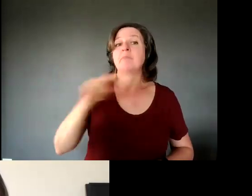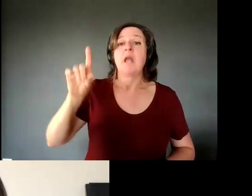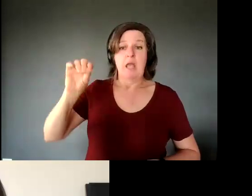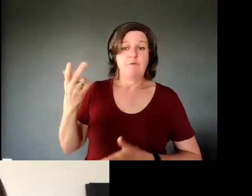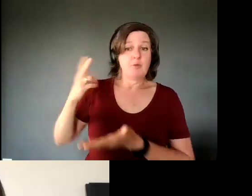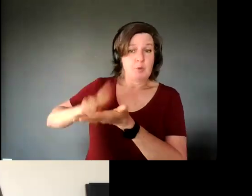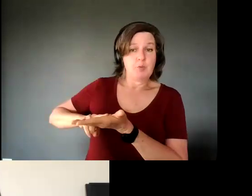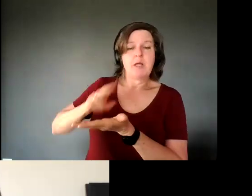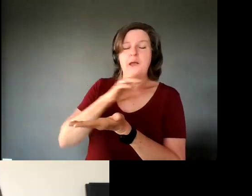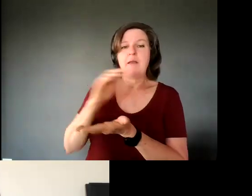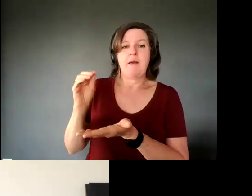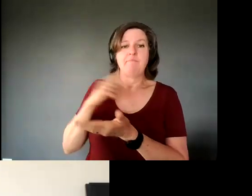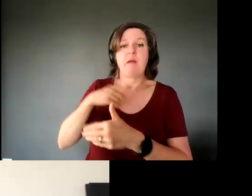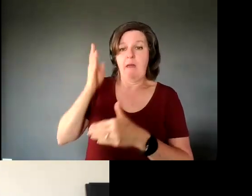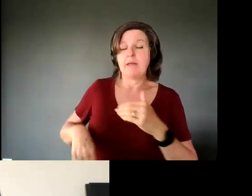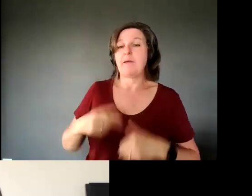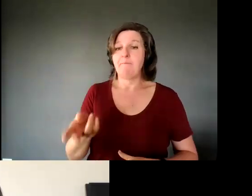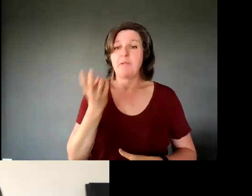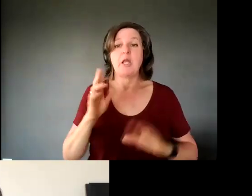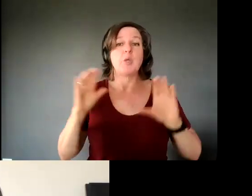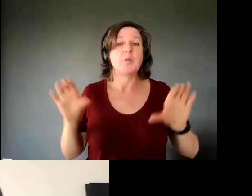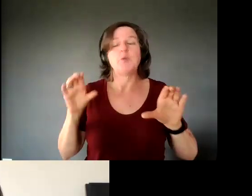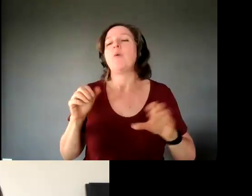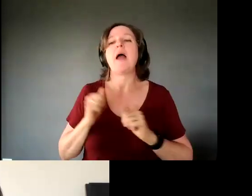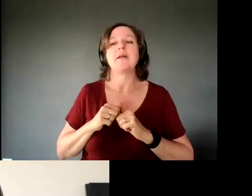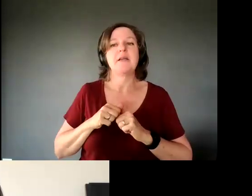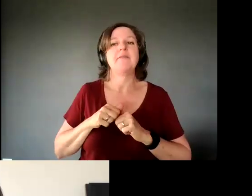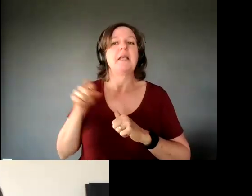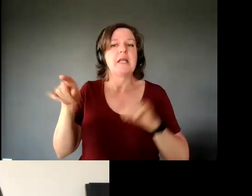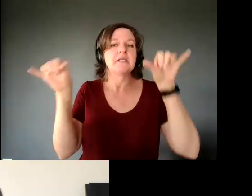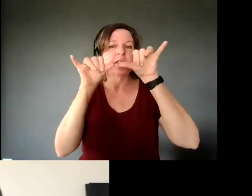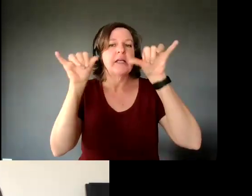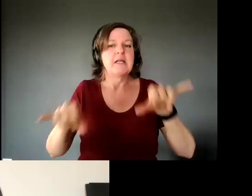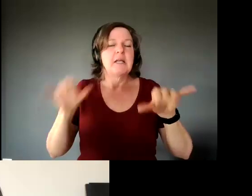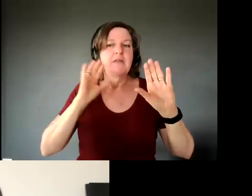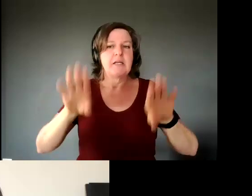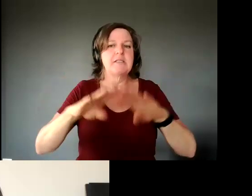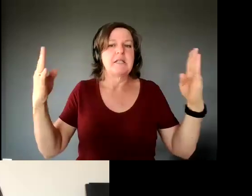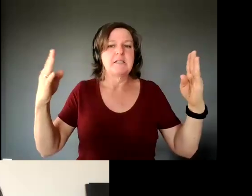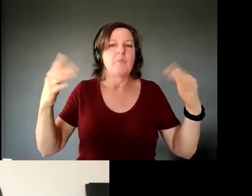you complete two activities in there, the system will open up the availability to you